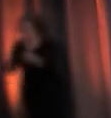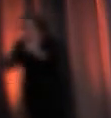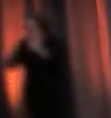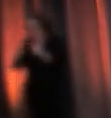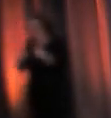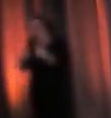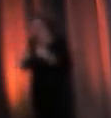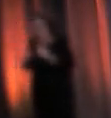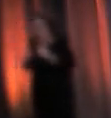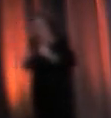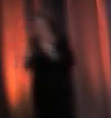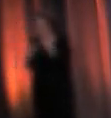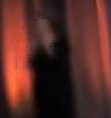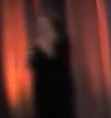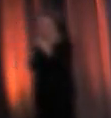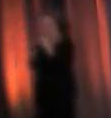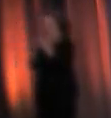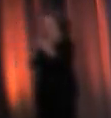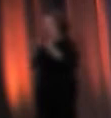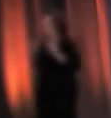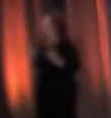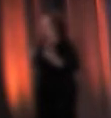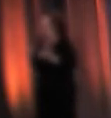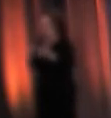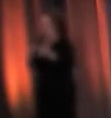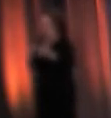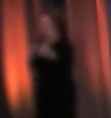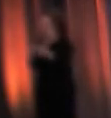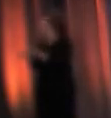within museums and through design and disability, we